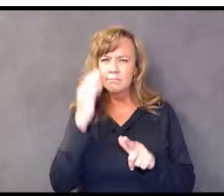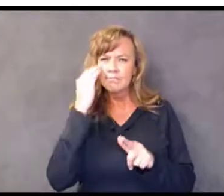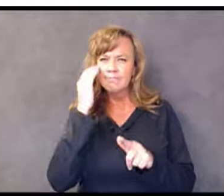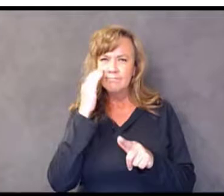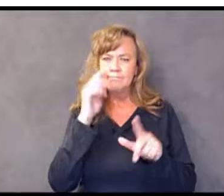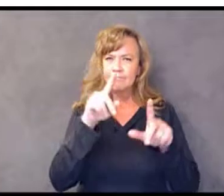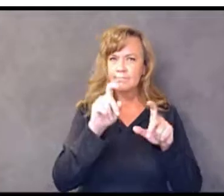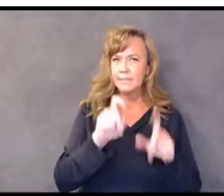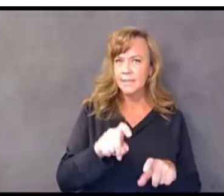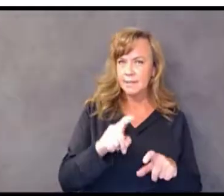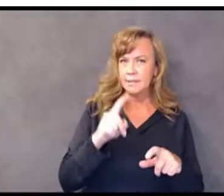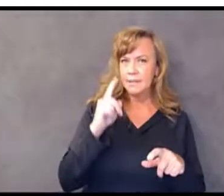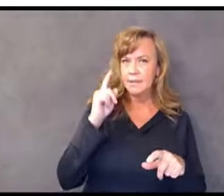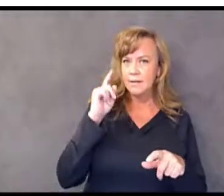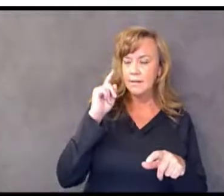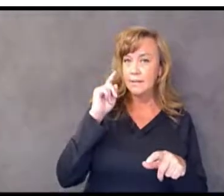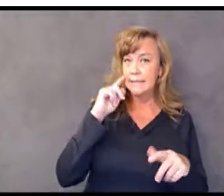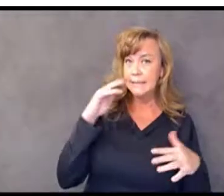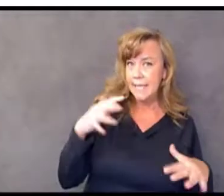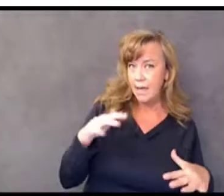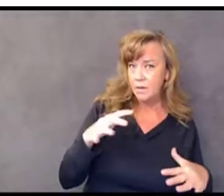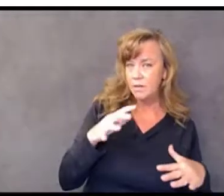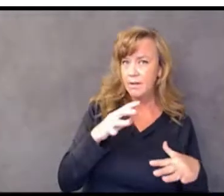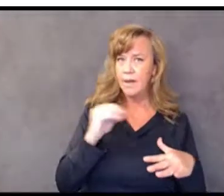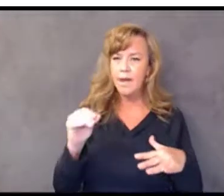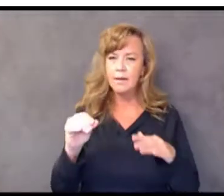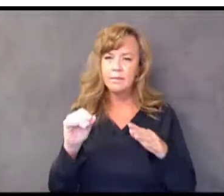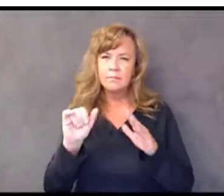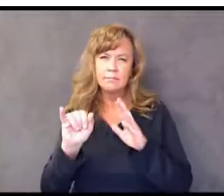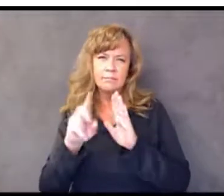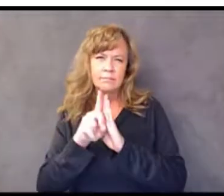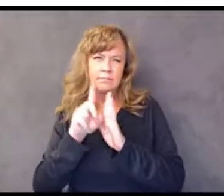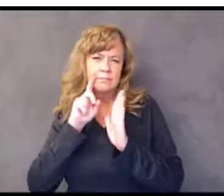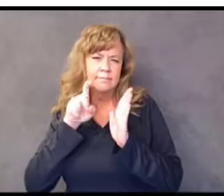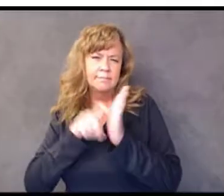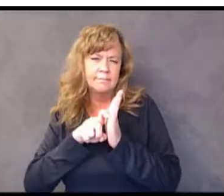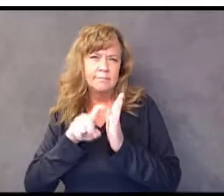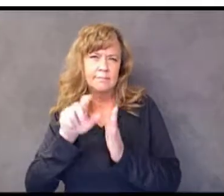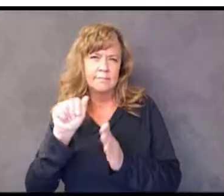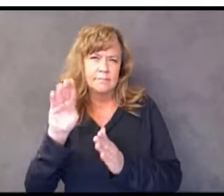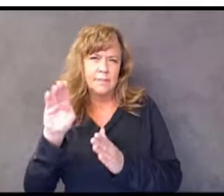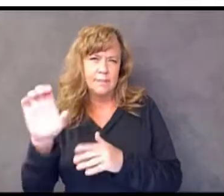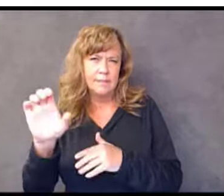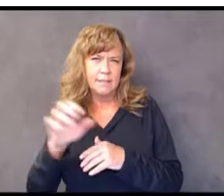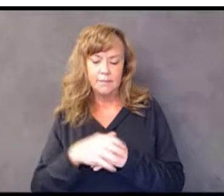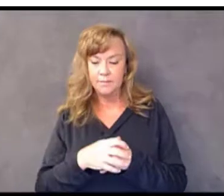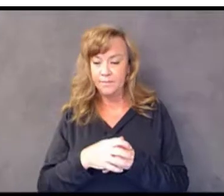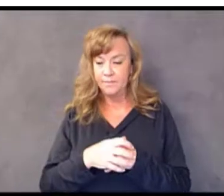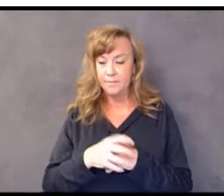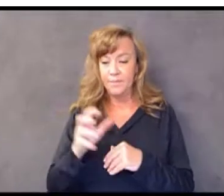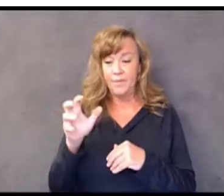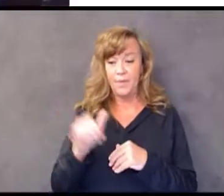The video demonstrations for letter knowledge includes finger spelling.